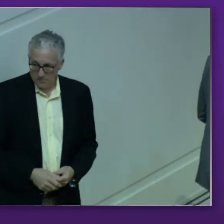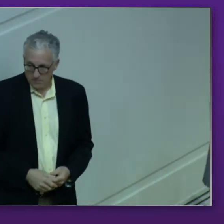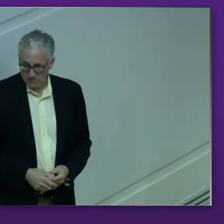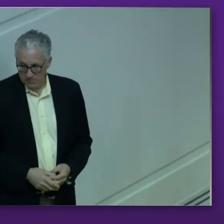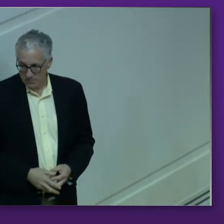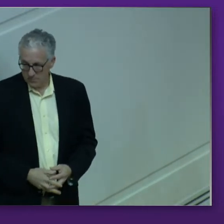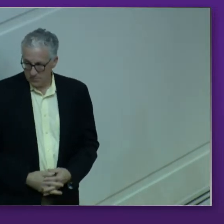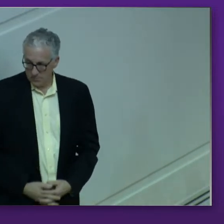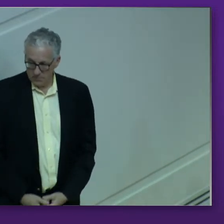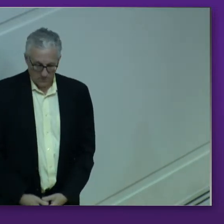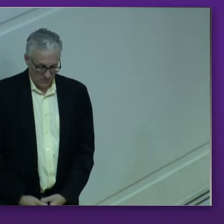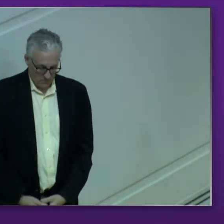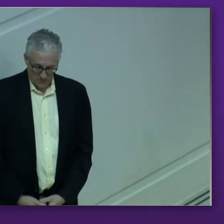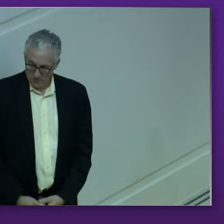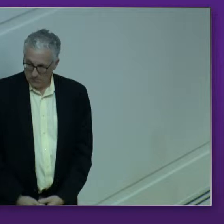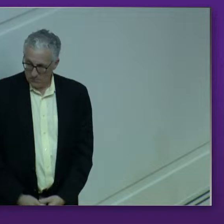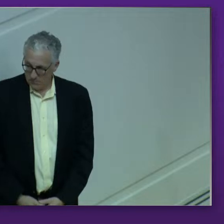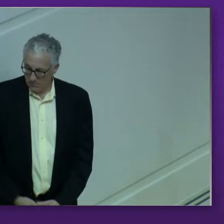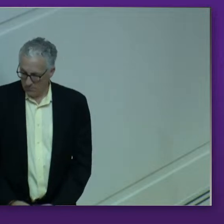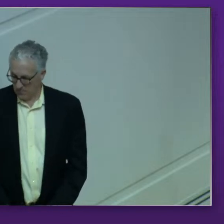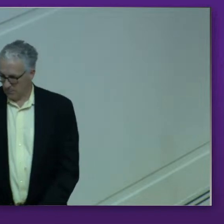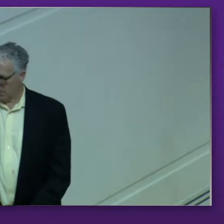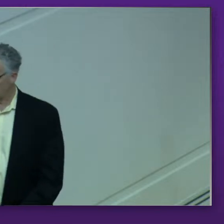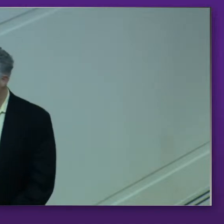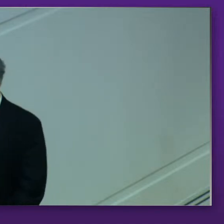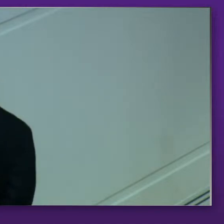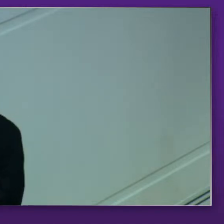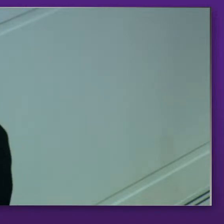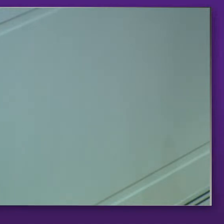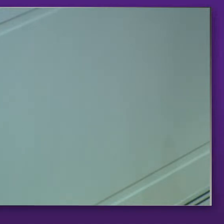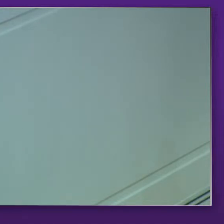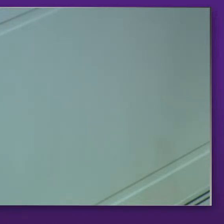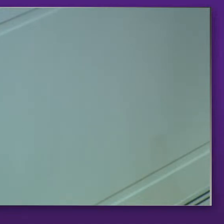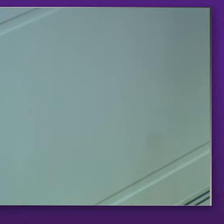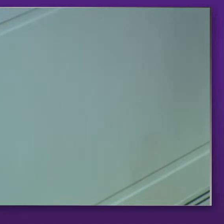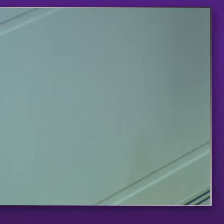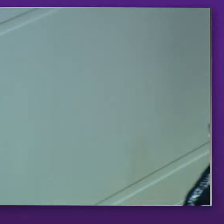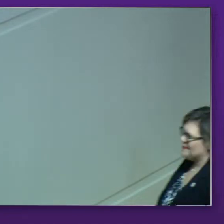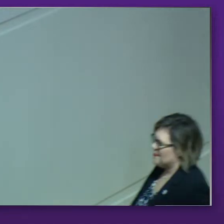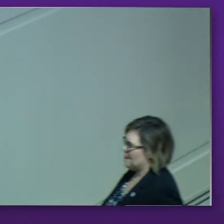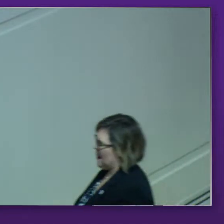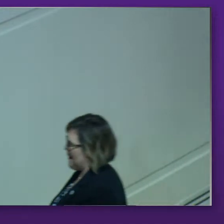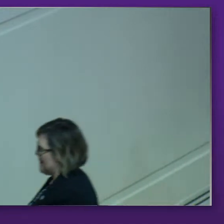REMAINING AWARDS OF THE DAY.